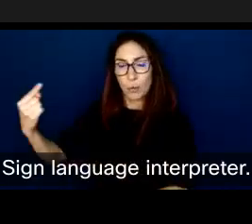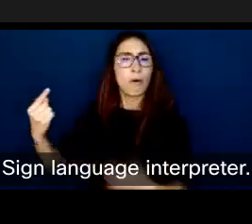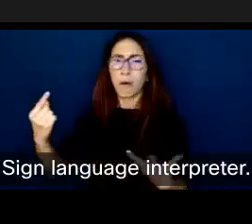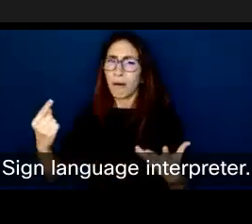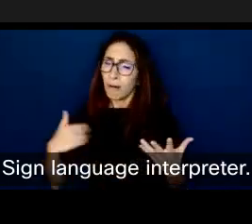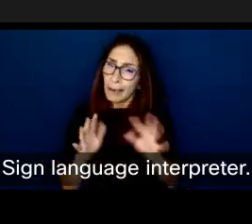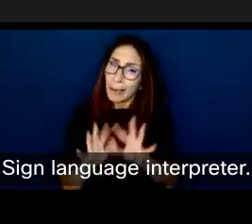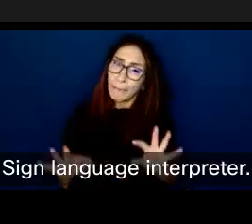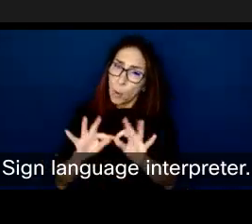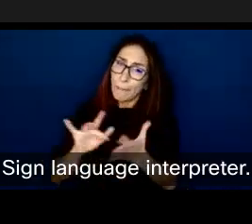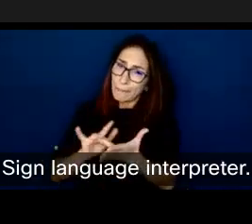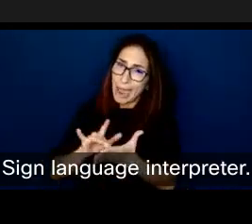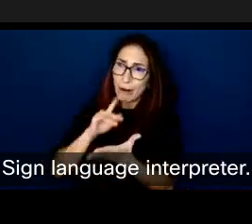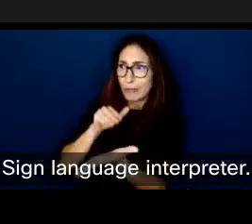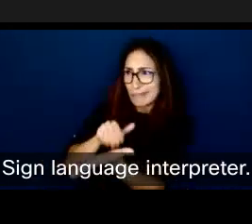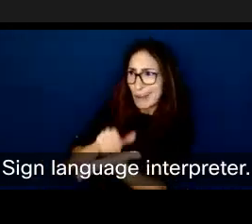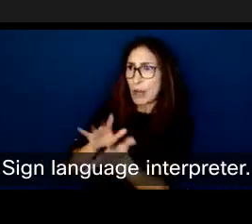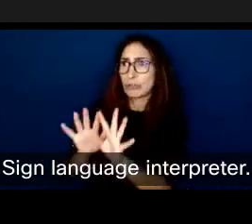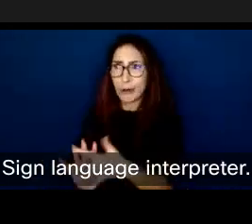but it's even more important to a lot of the folks that we spoke